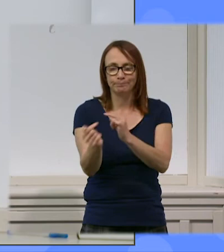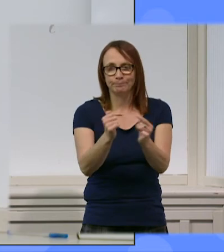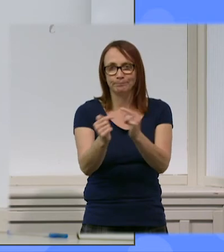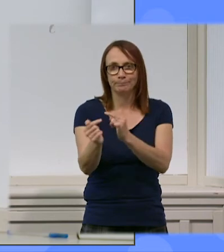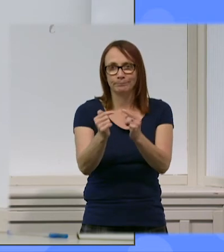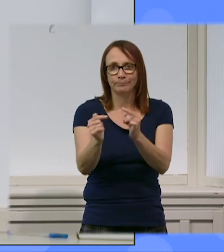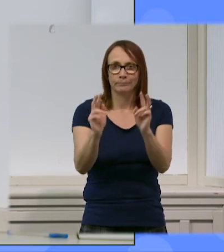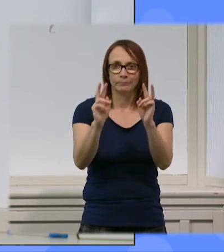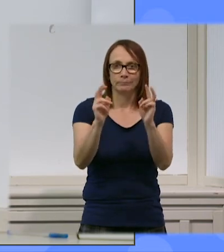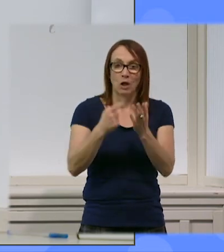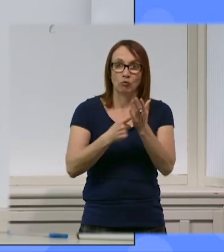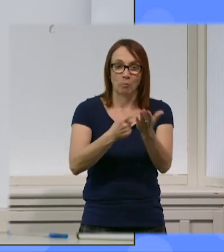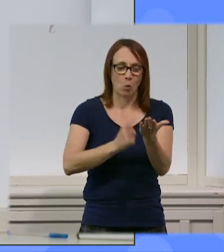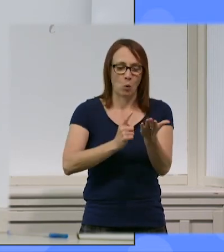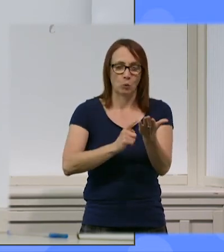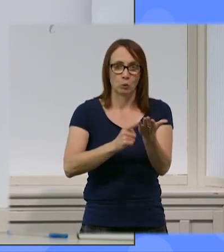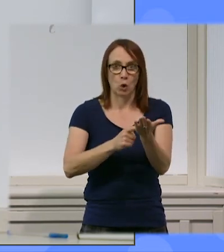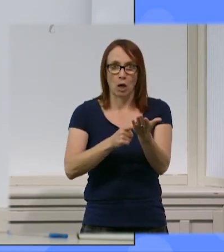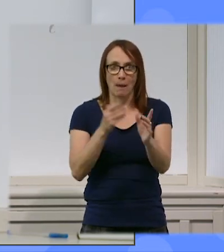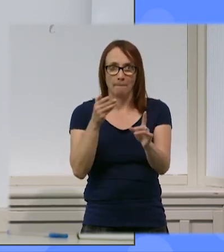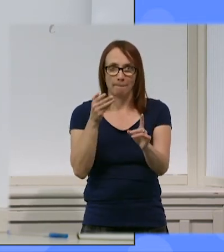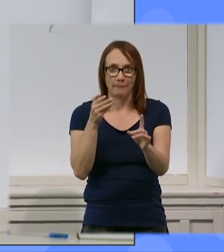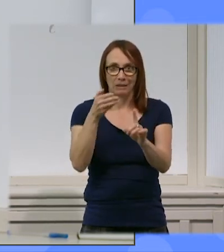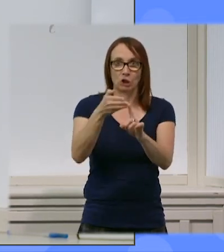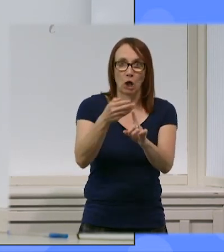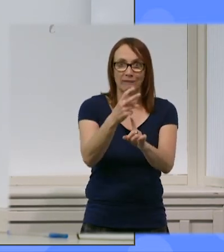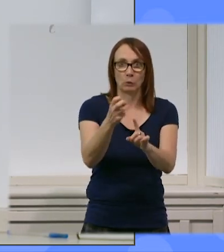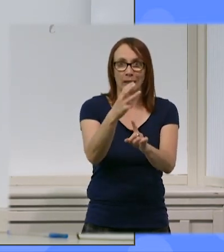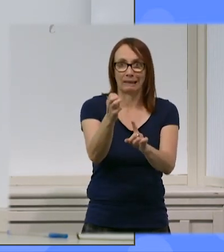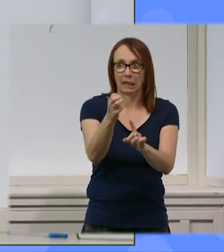report which has been coordinated by Oxfam the University of the West of